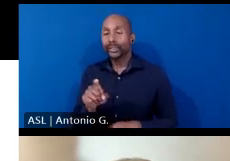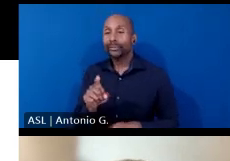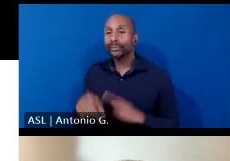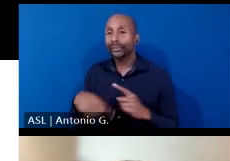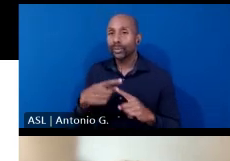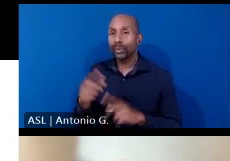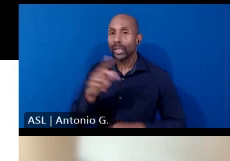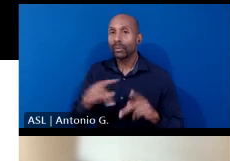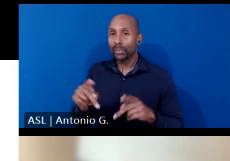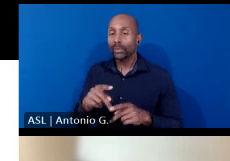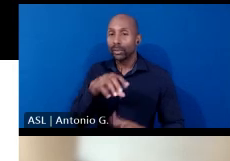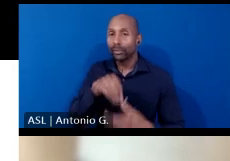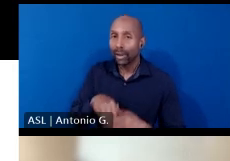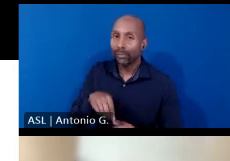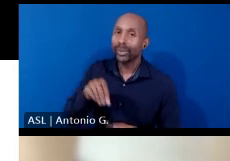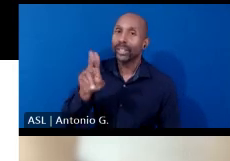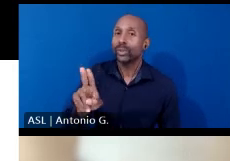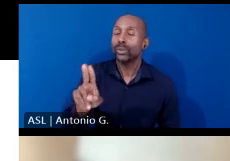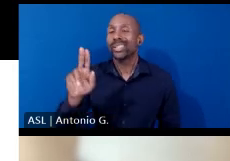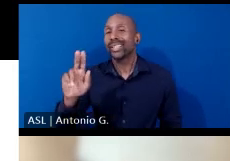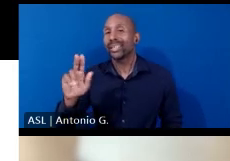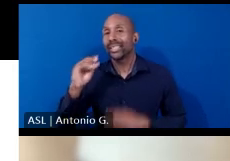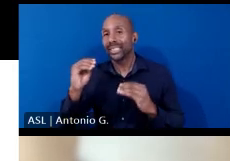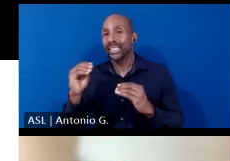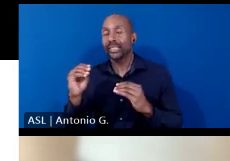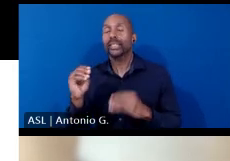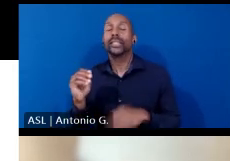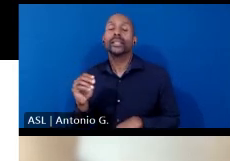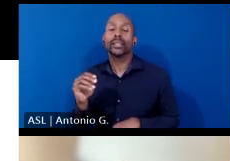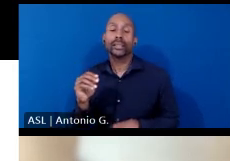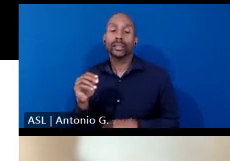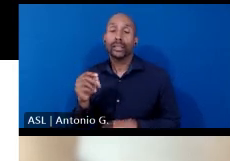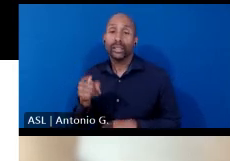teach, is there ongoing support that you teach provides for new